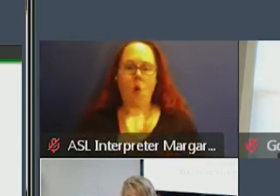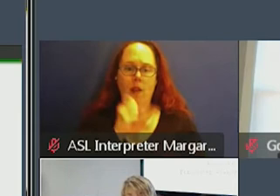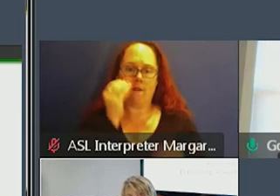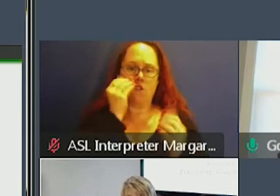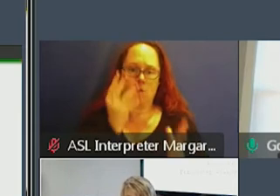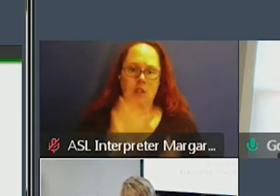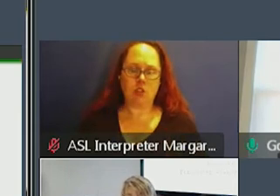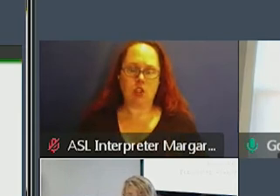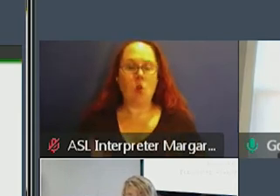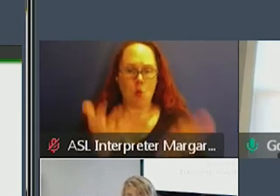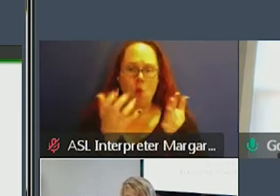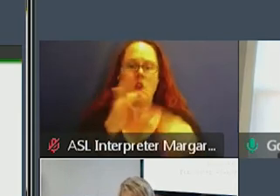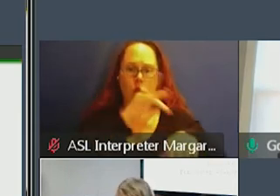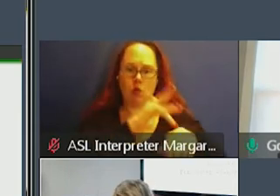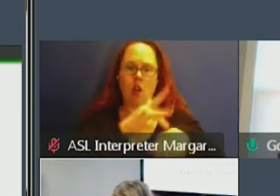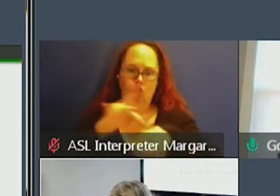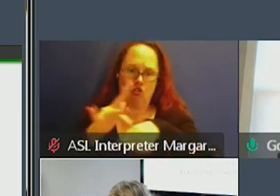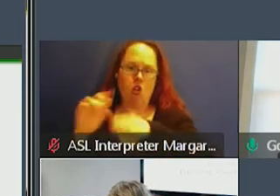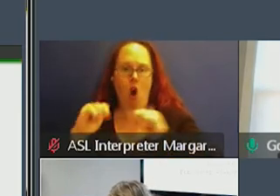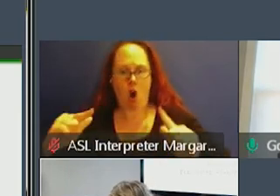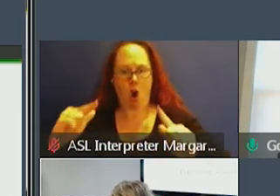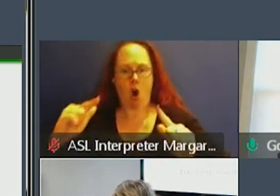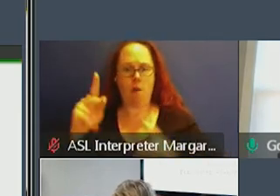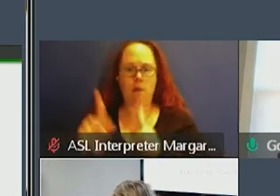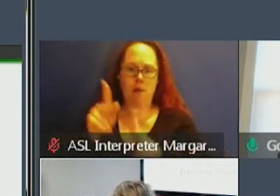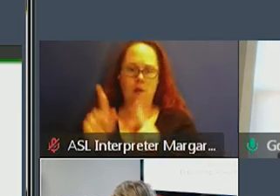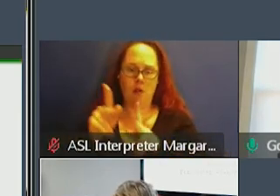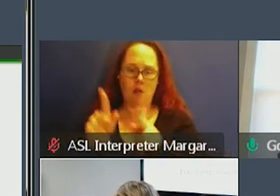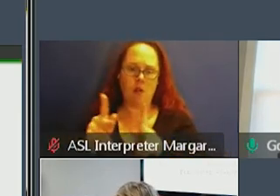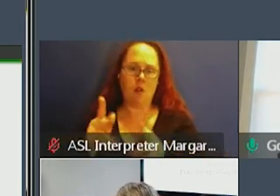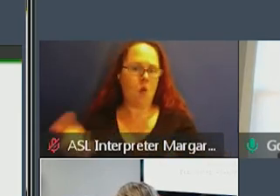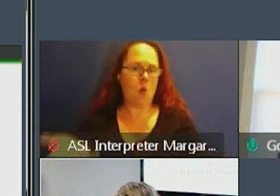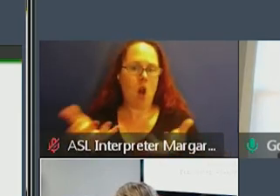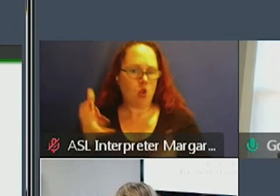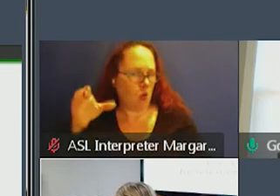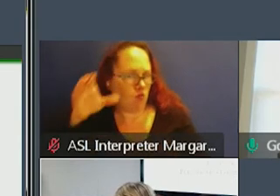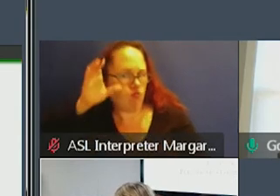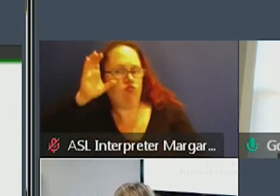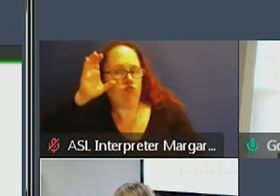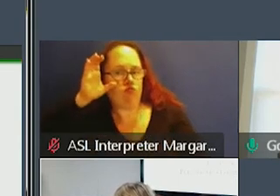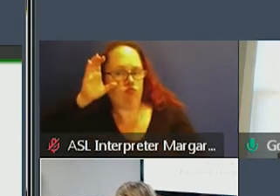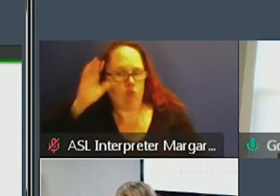It is a hearing and, and we want to make sure we, we hear everyone. This is a man that's.